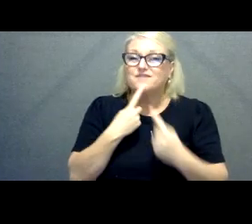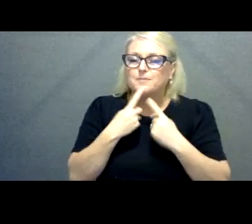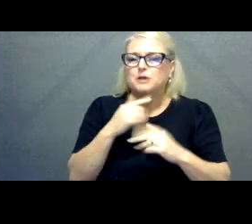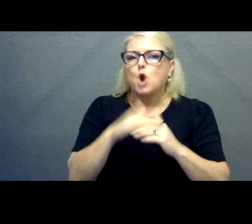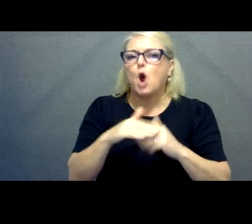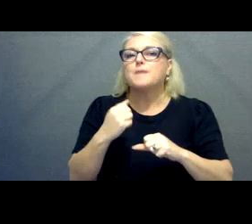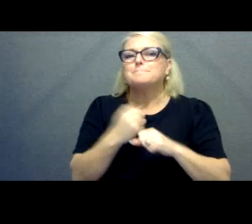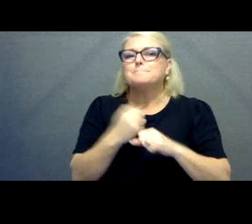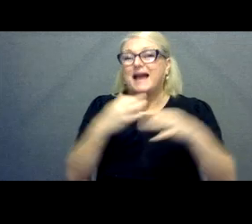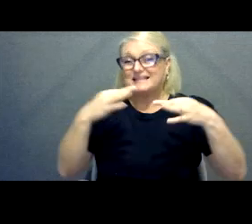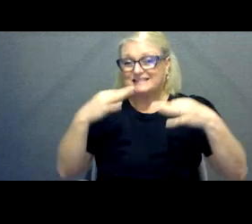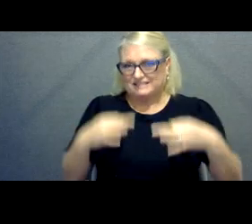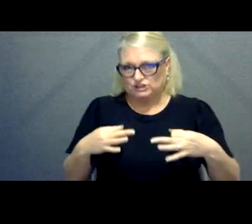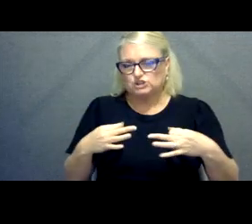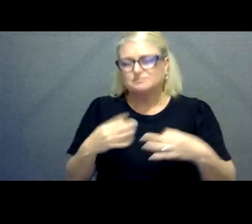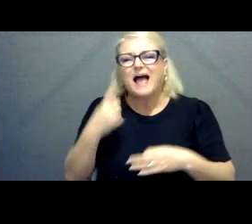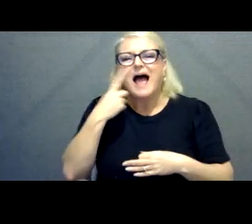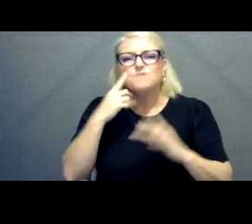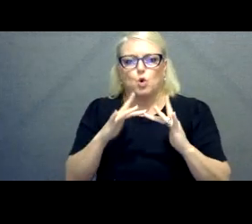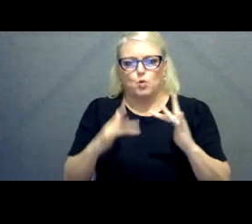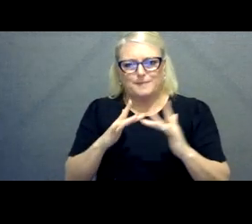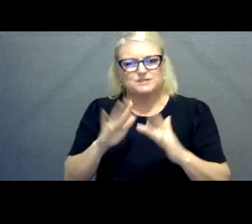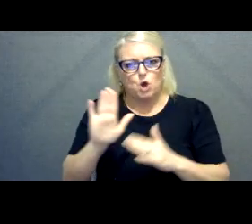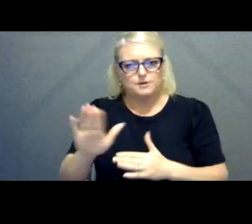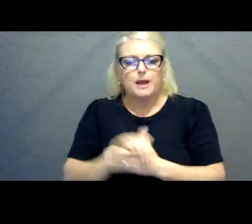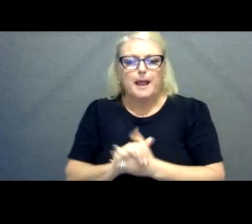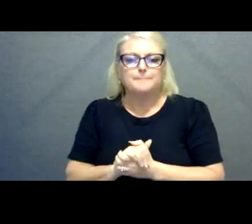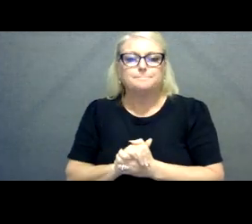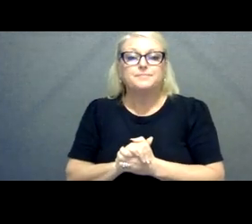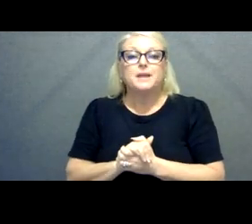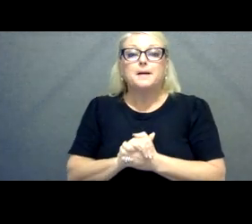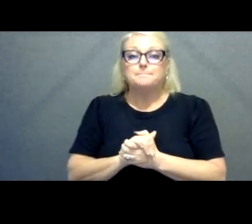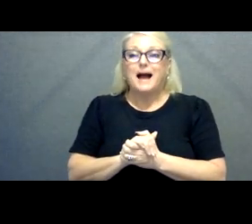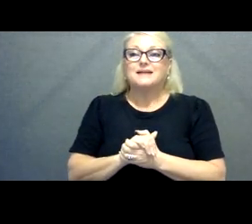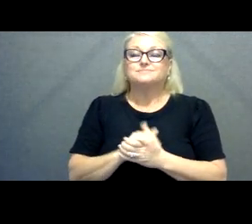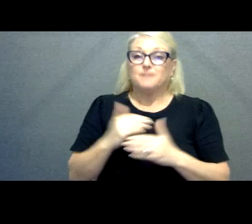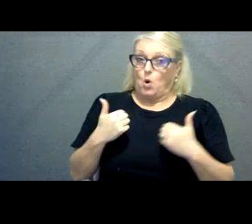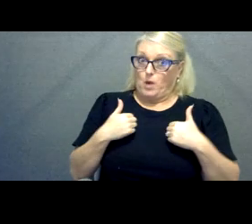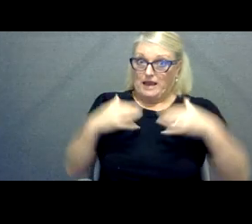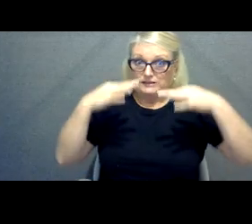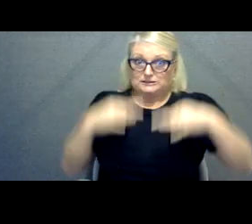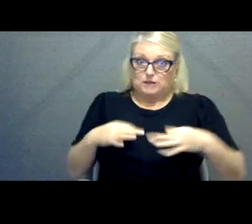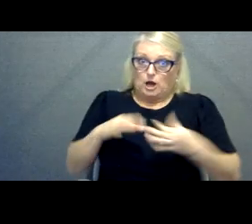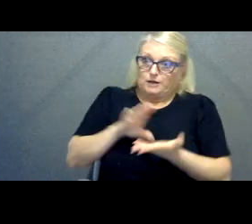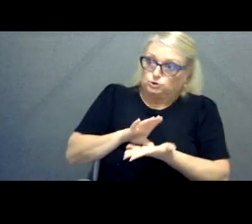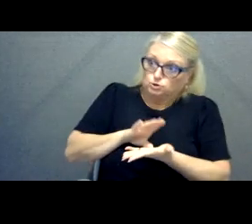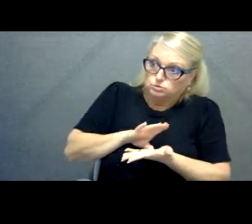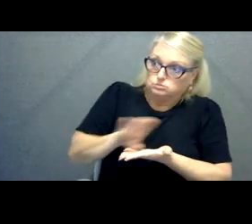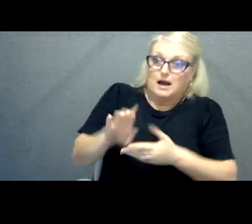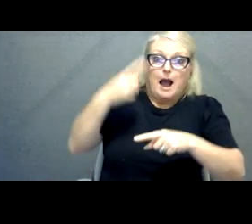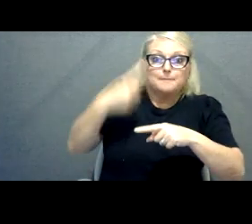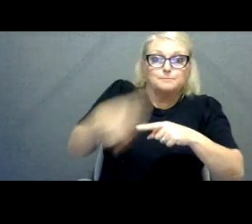a grant of legal aid is not an automatic entitlement so one of the common misconceptions